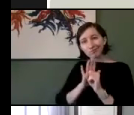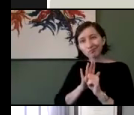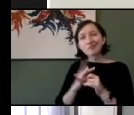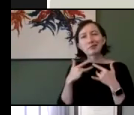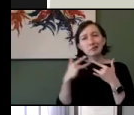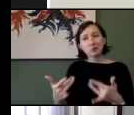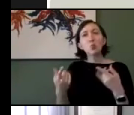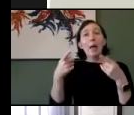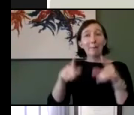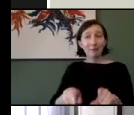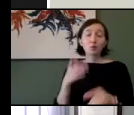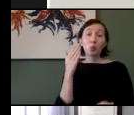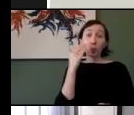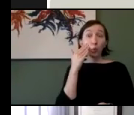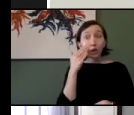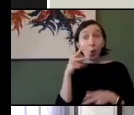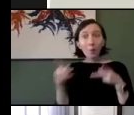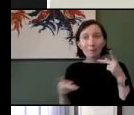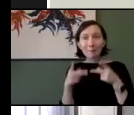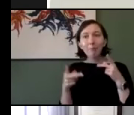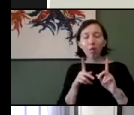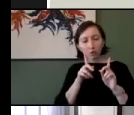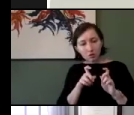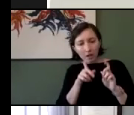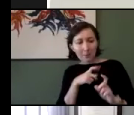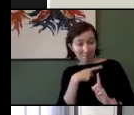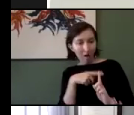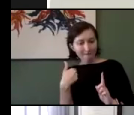We know folks are positive and they don't know that they have that.